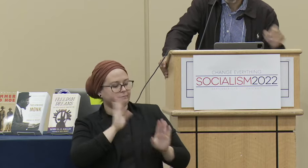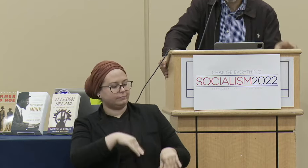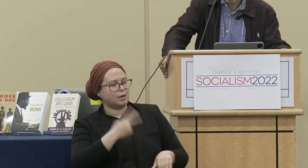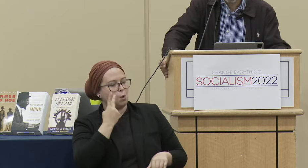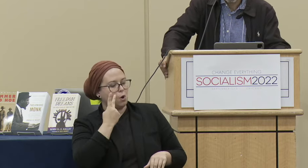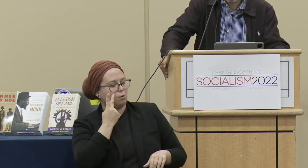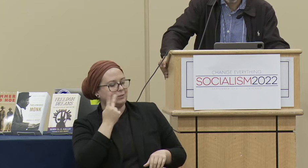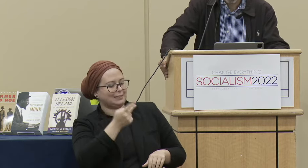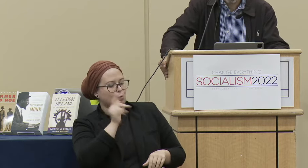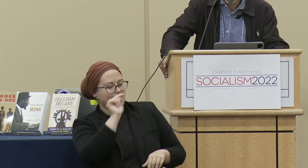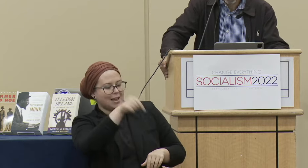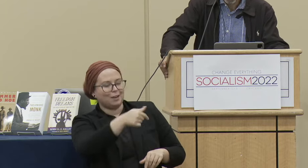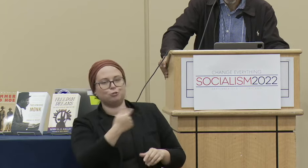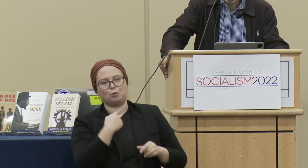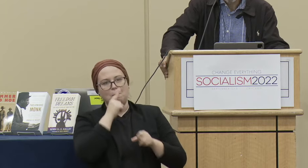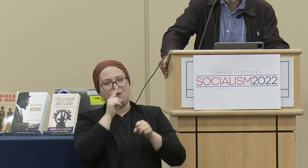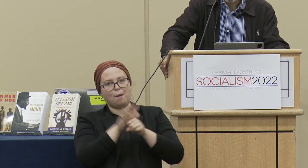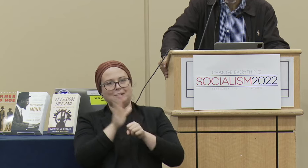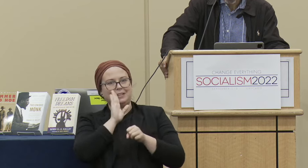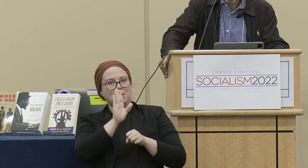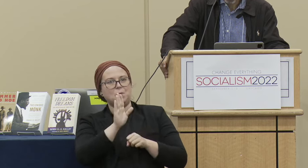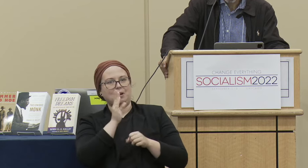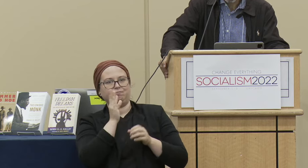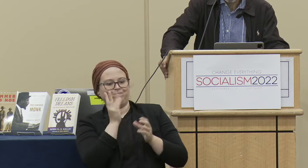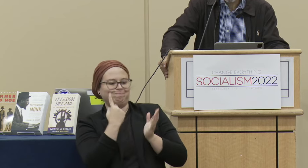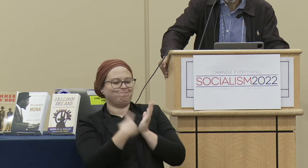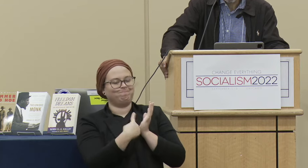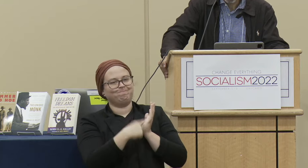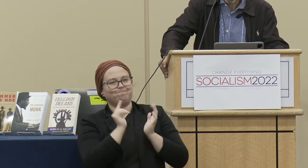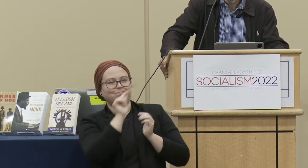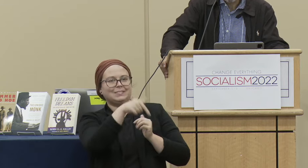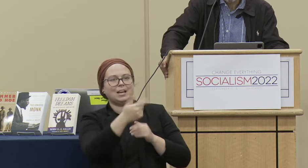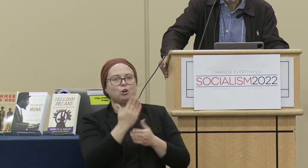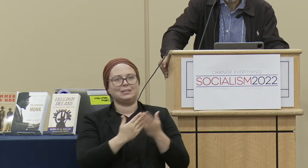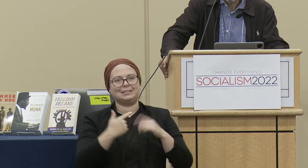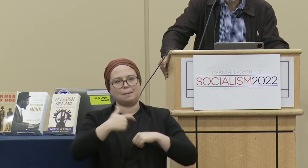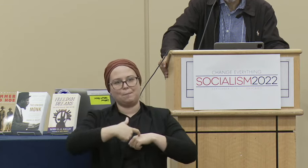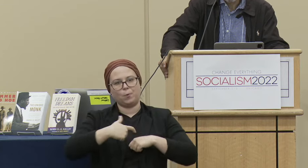that I've been running back and forth, so some people I say I'll catch you later, and I promise I will catch you later